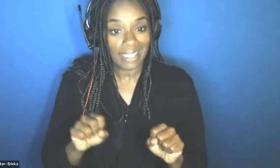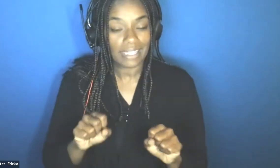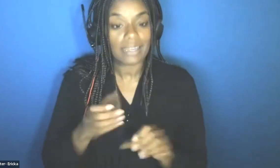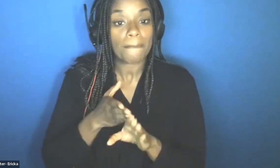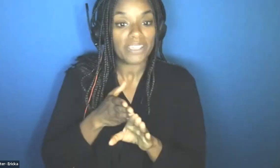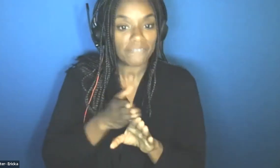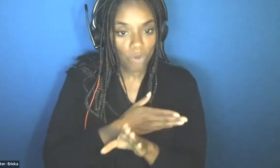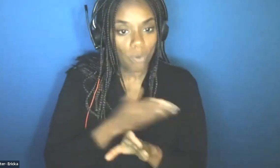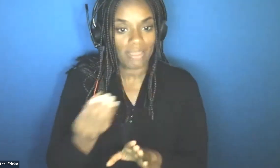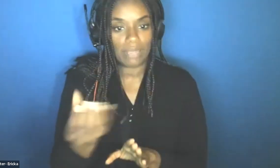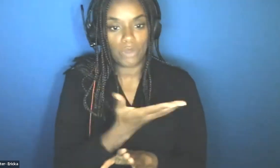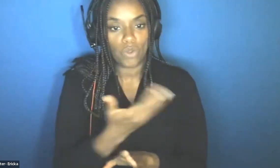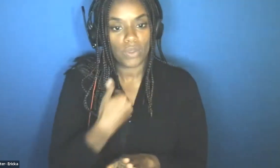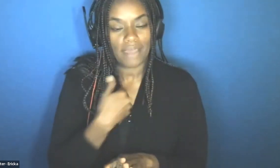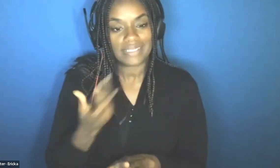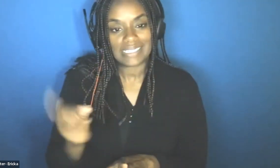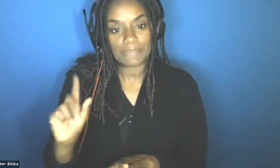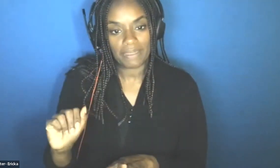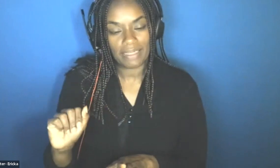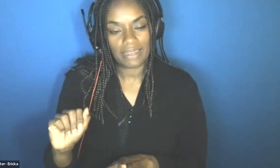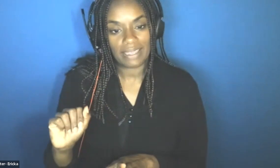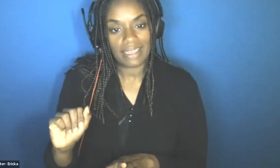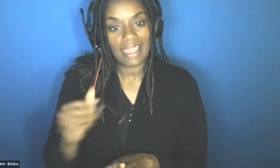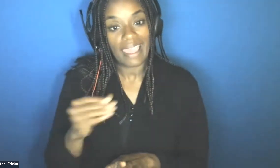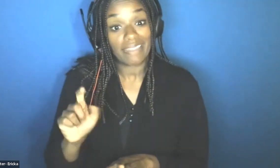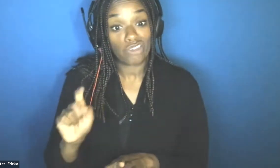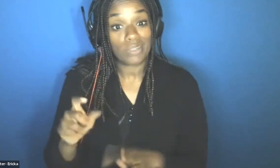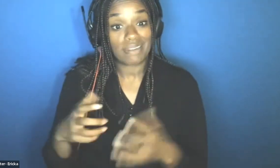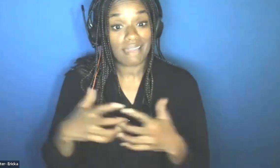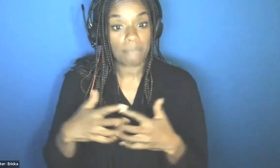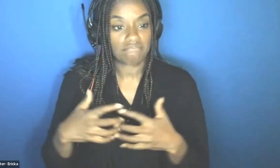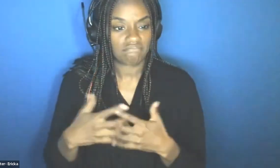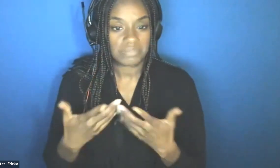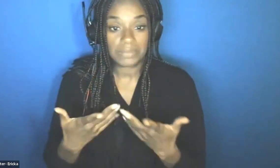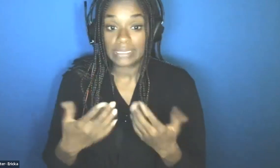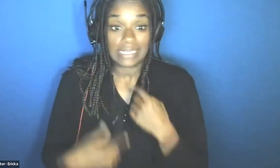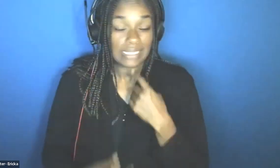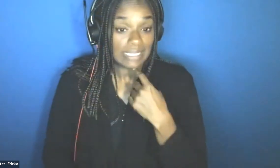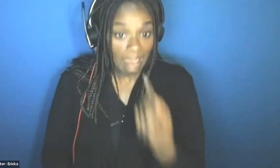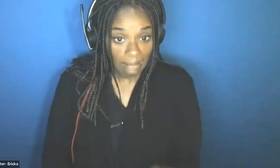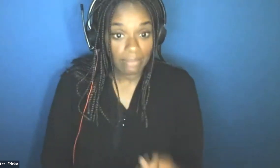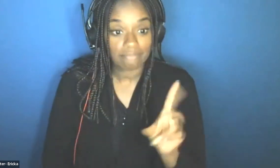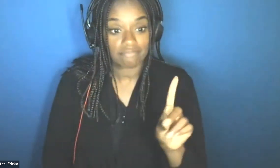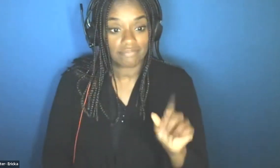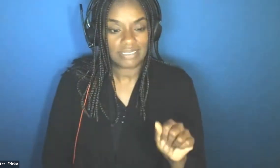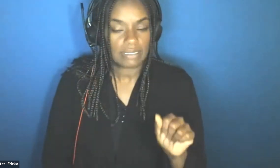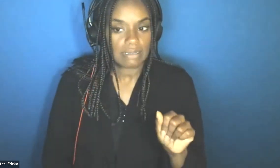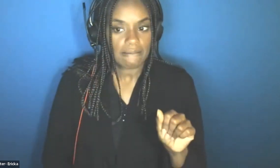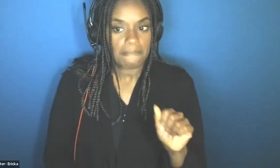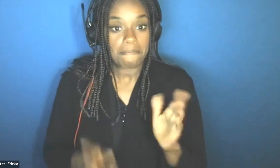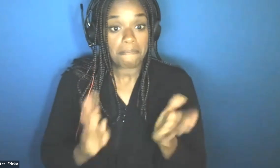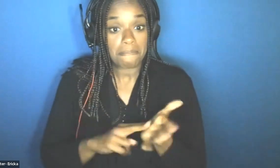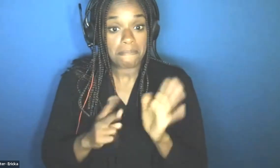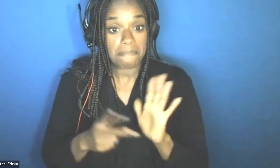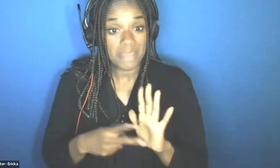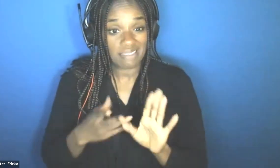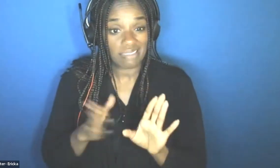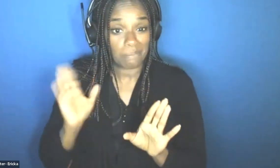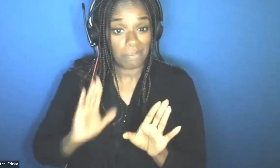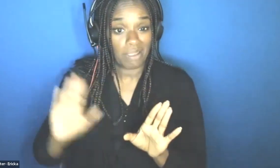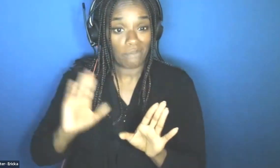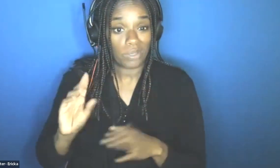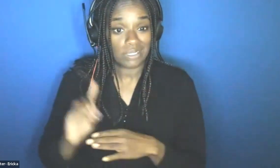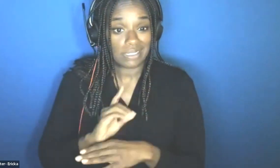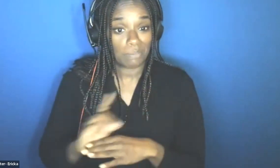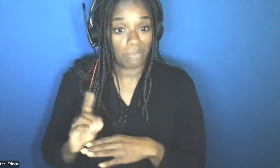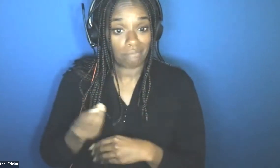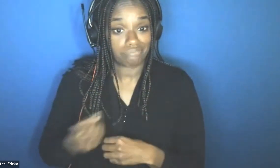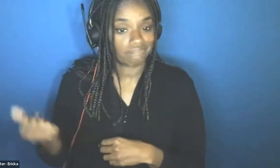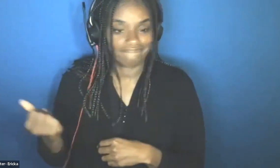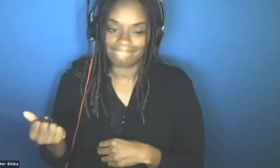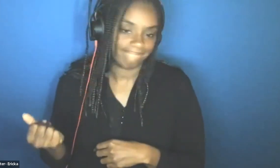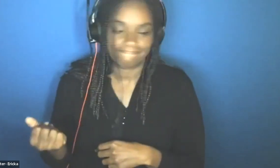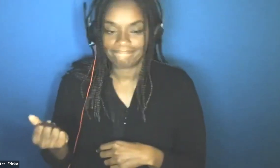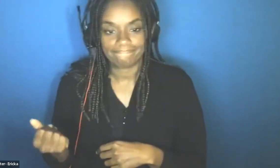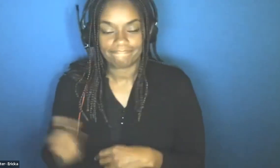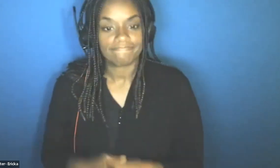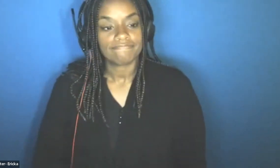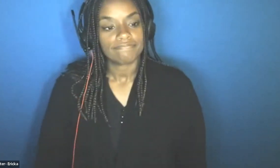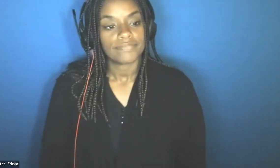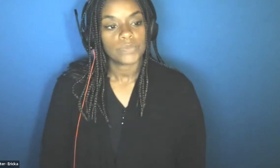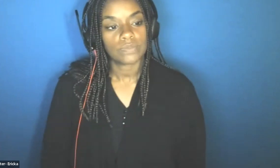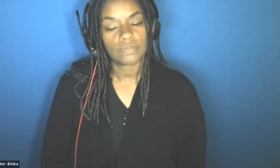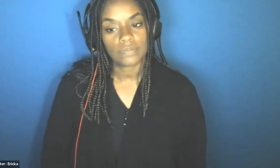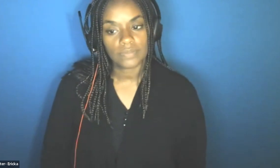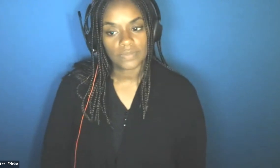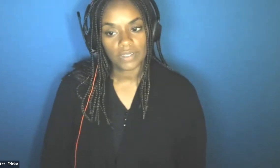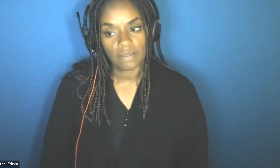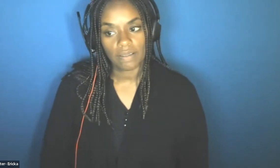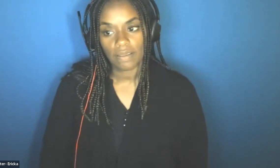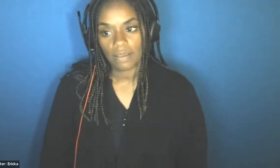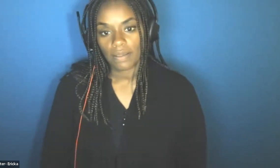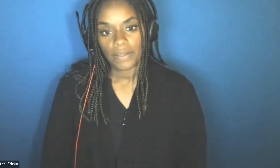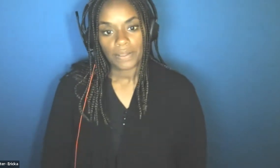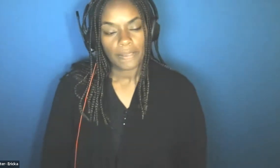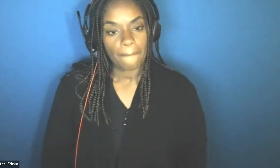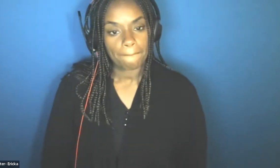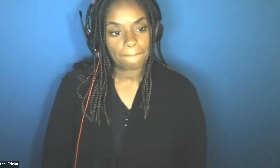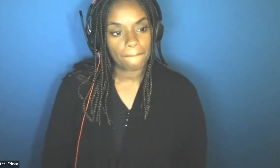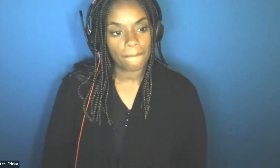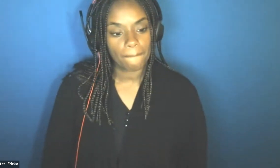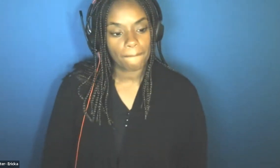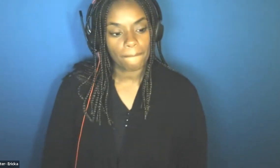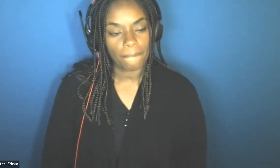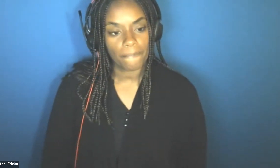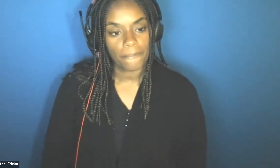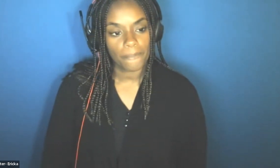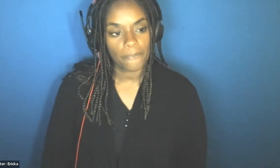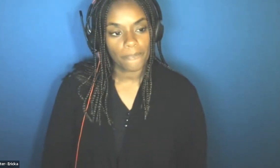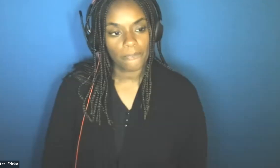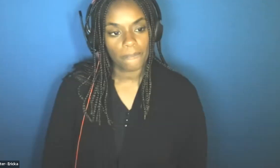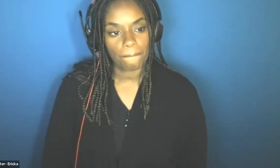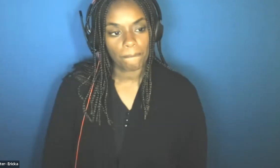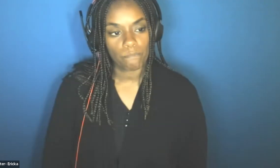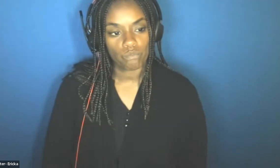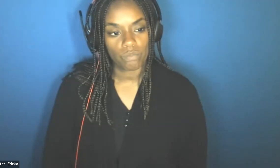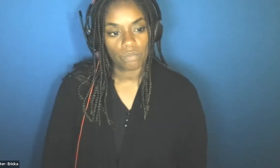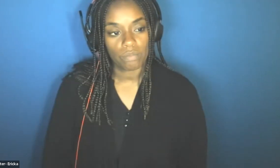This is true of any sort of reasonable accommodation.